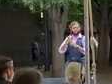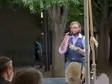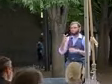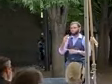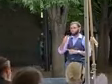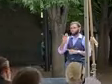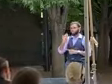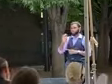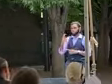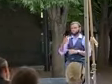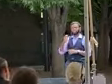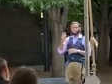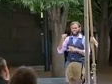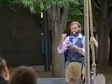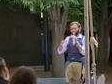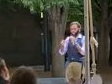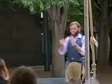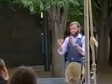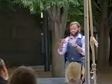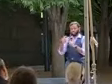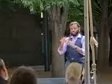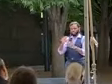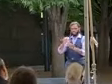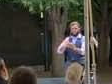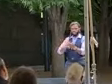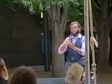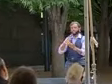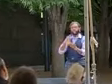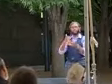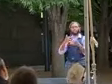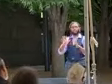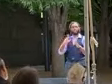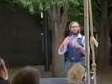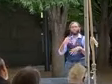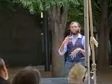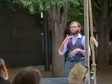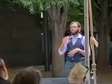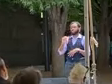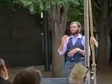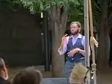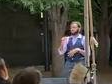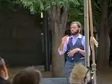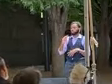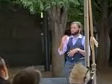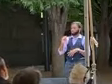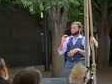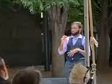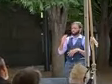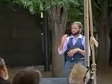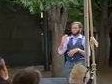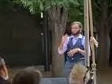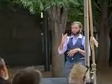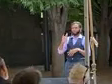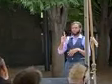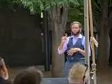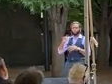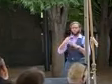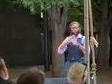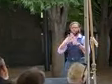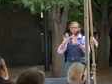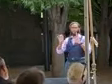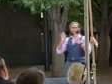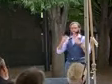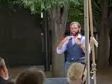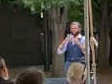the last sentence the signing statement said, "Let the shameful wall of exclusion finally come tumbling down."